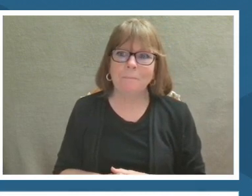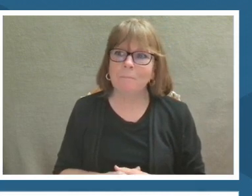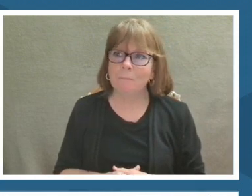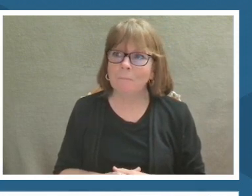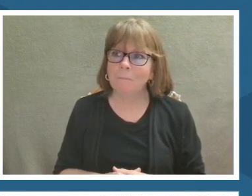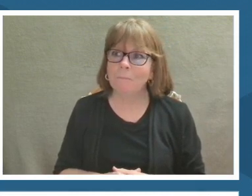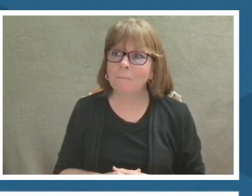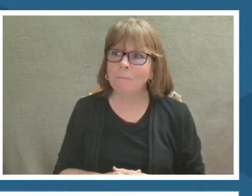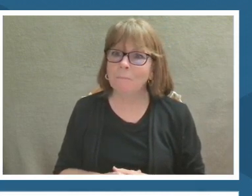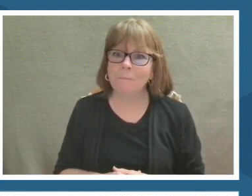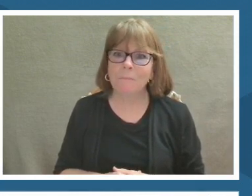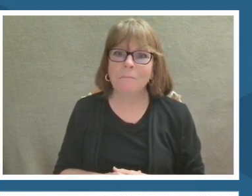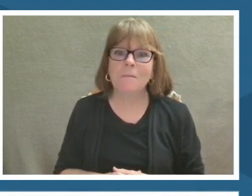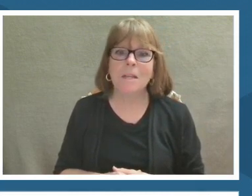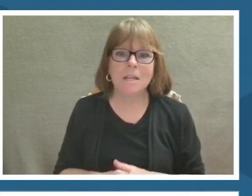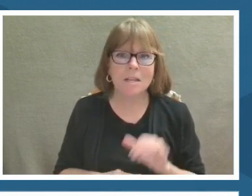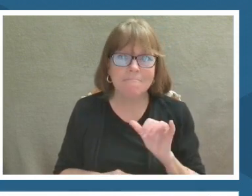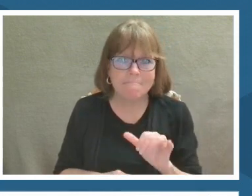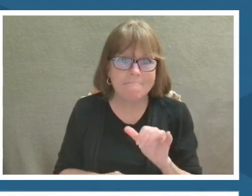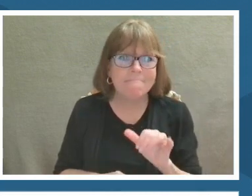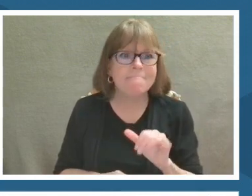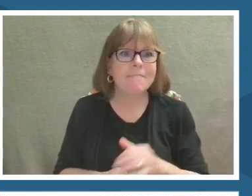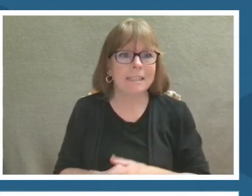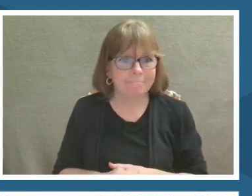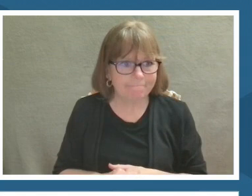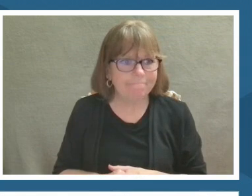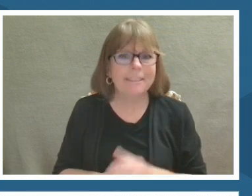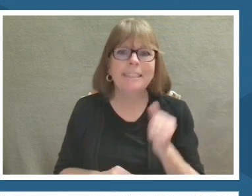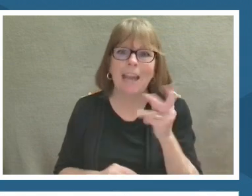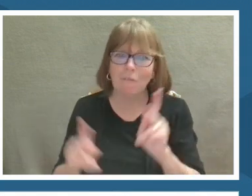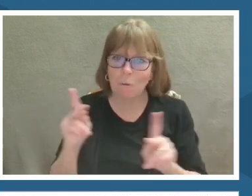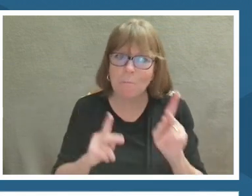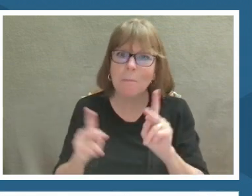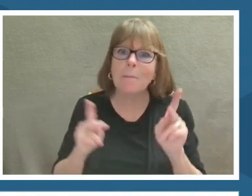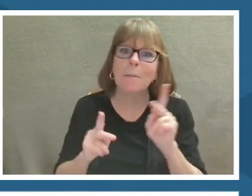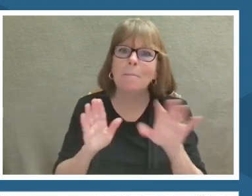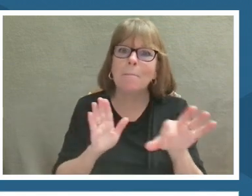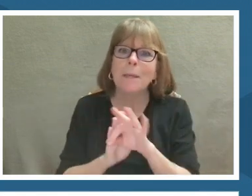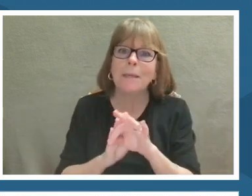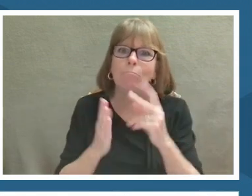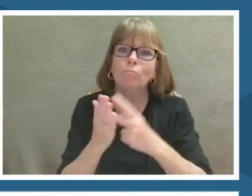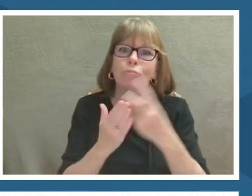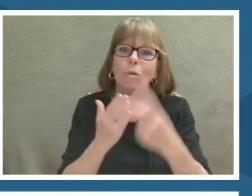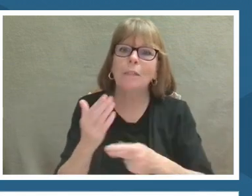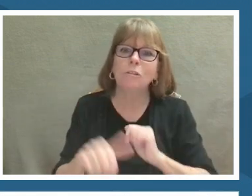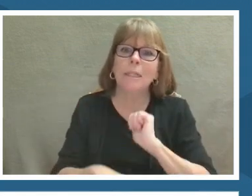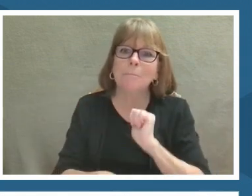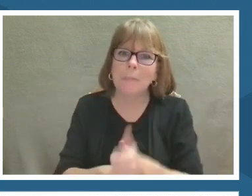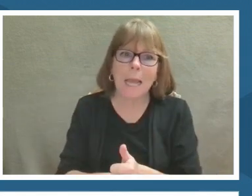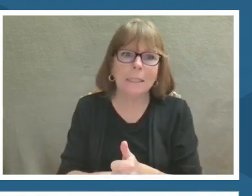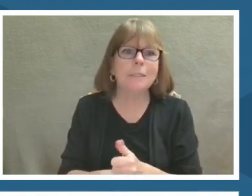all right so we're seeing a lot of project-based uh